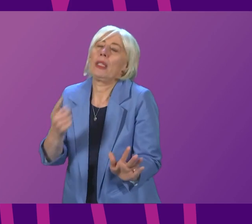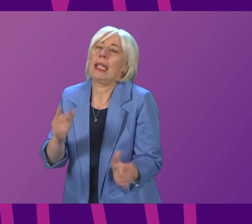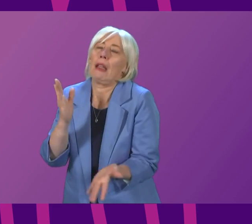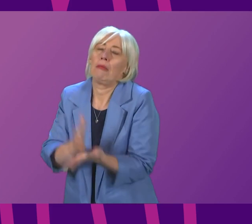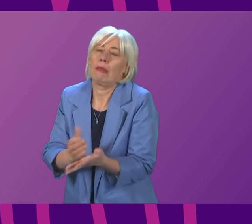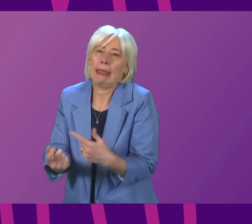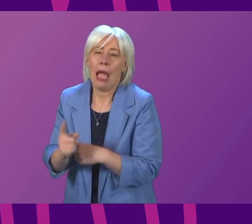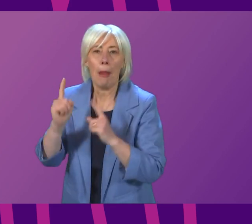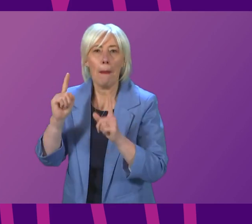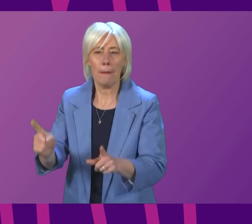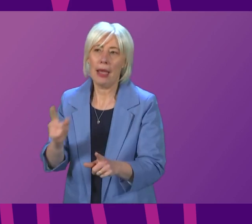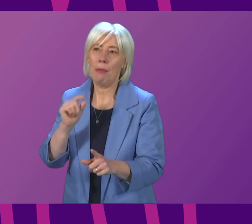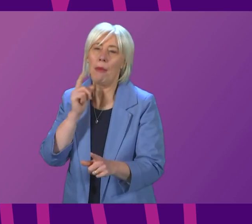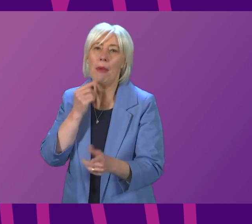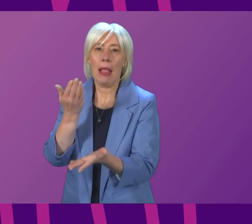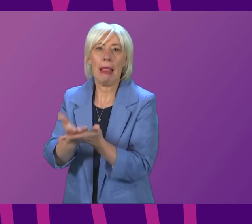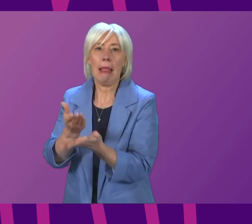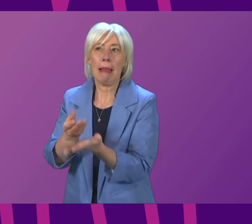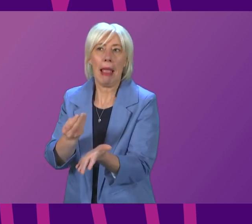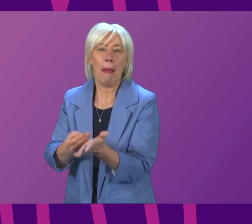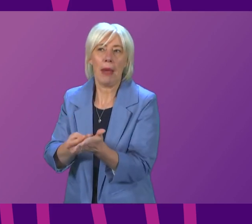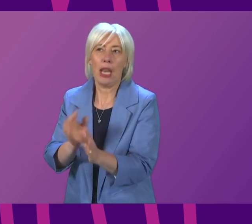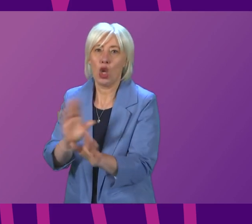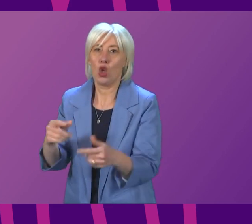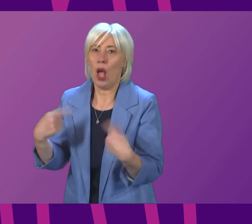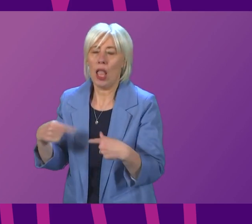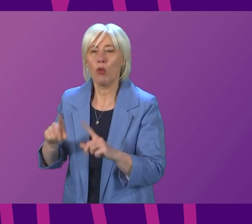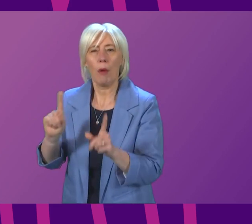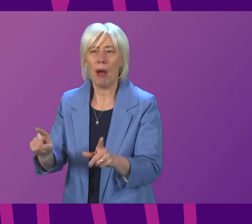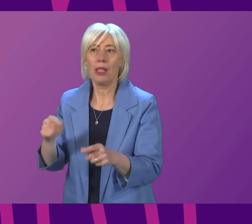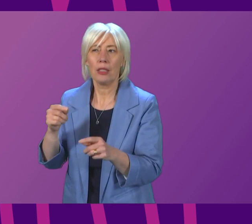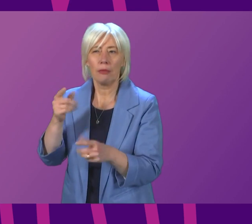I am not suggesting that many would do that. That process is on-going.